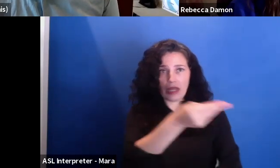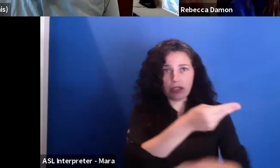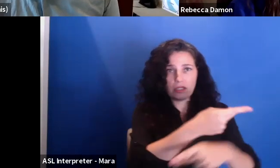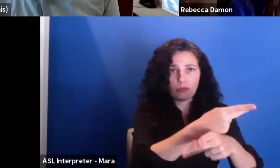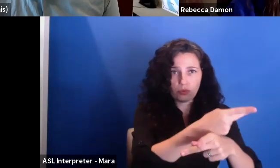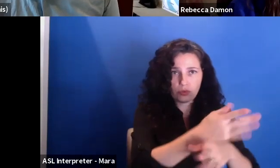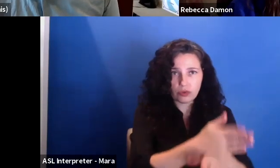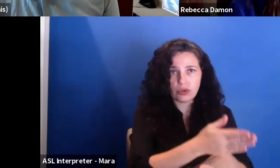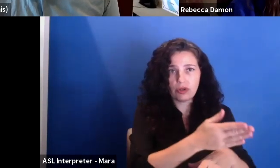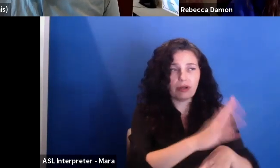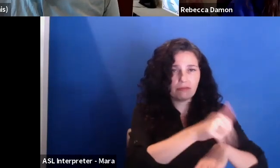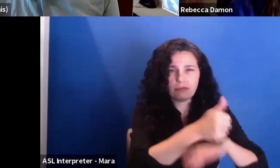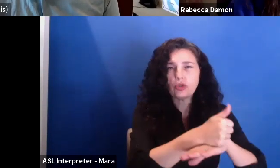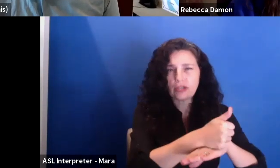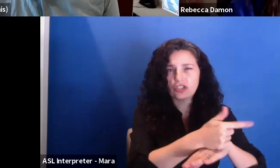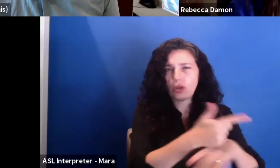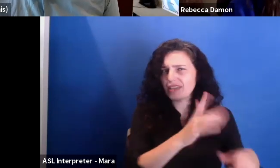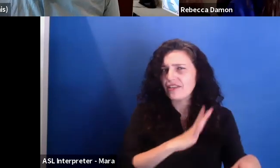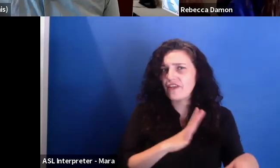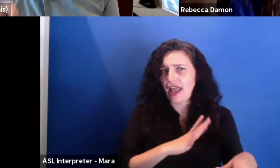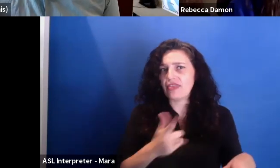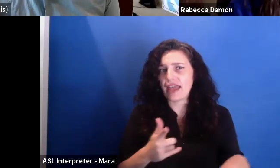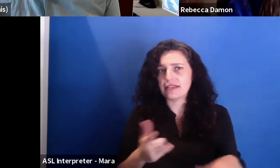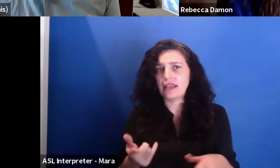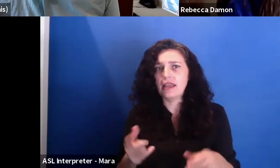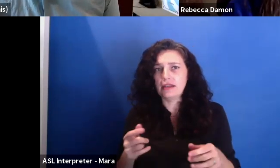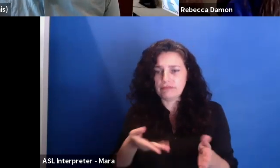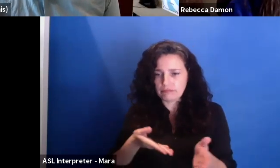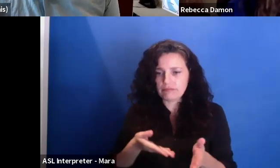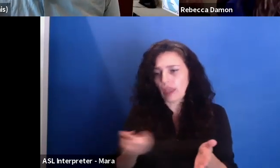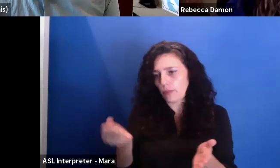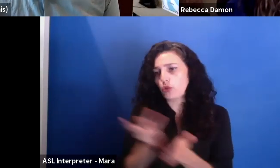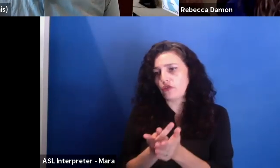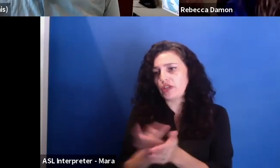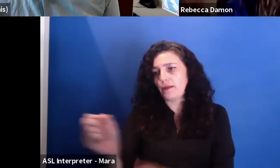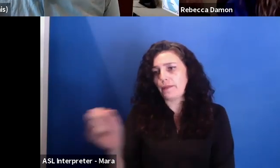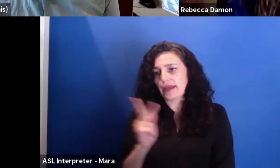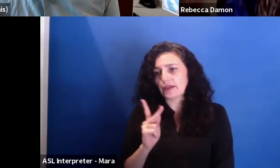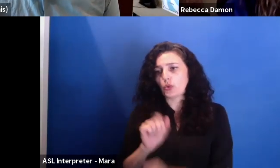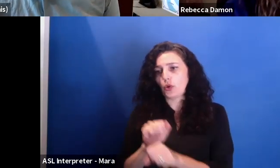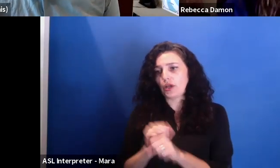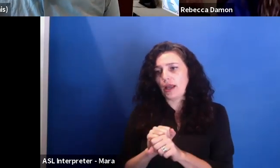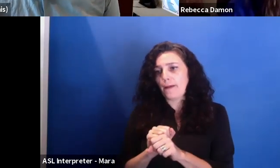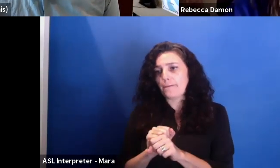That is specifically allowed in the Return to Work Agreement, but whatever release you're signing cannot include any waiver of liability for the producer.